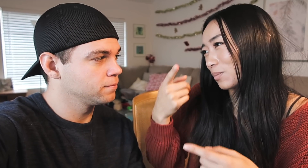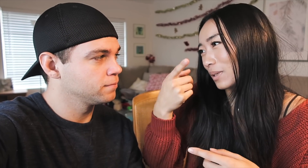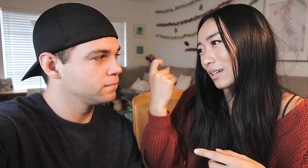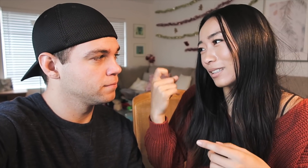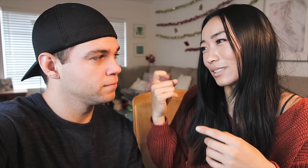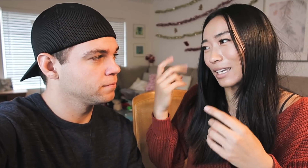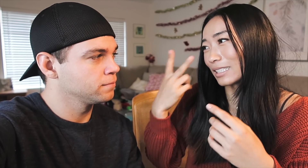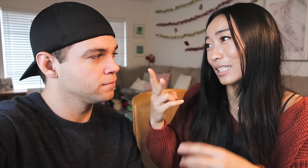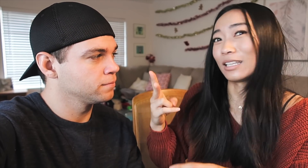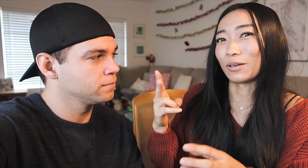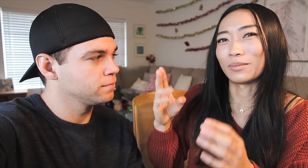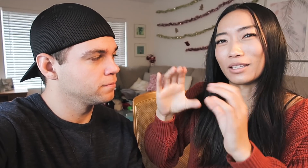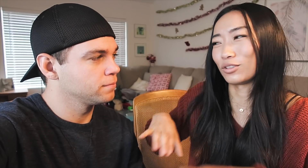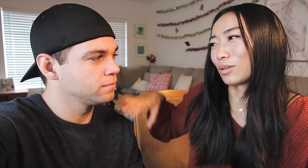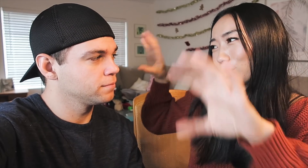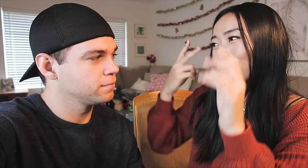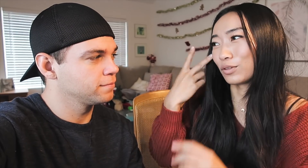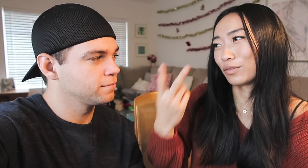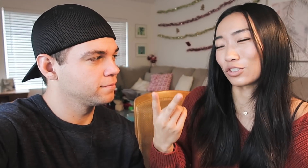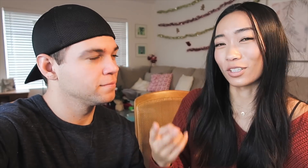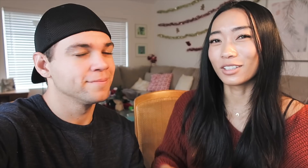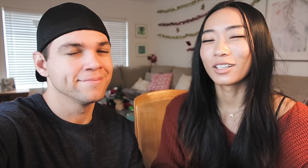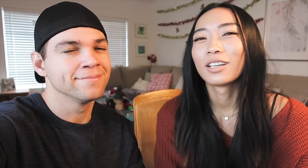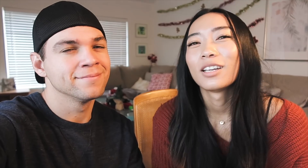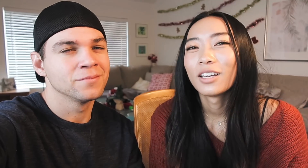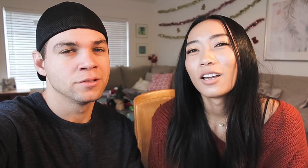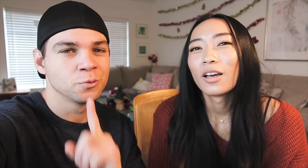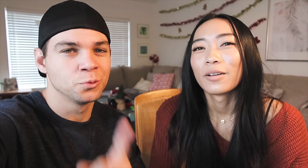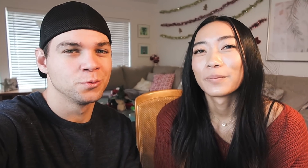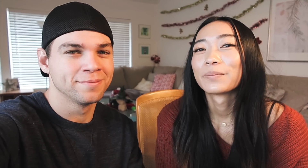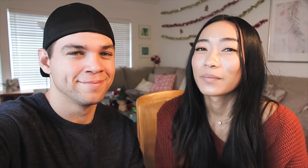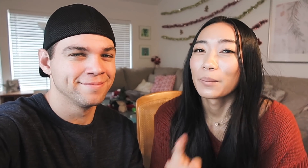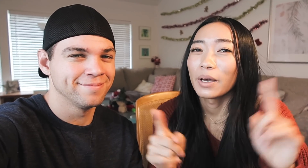because I can see them in the peripheral vision That's true